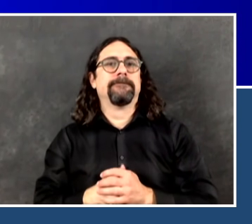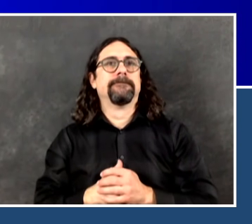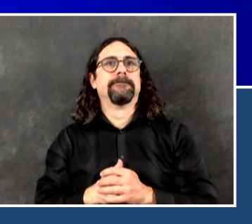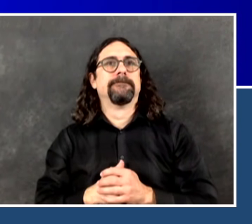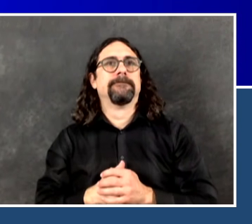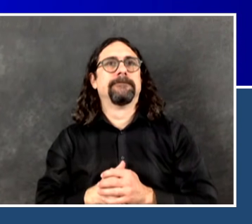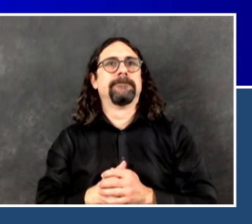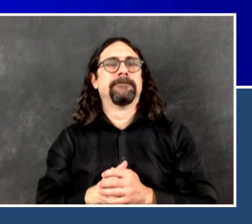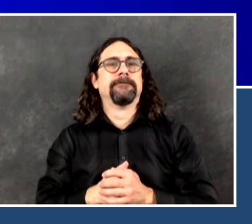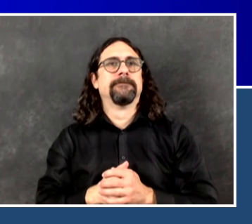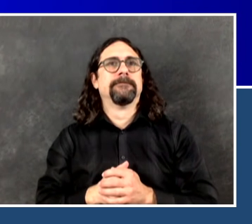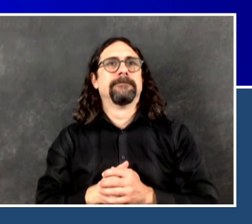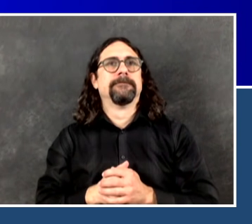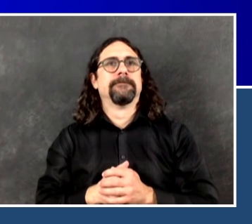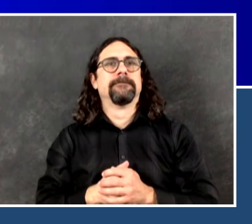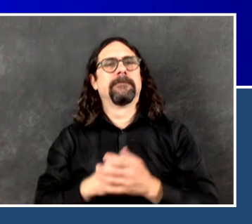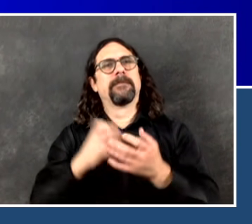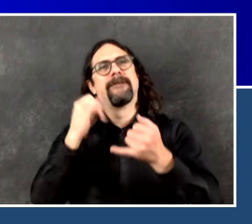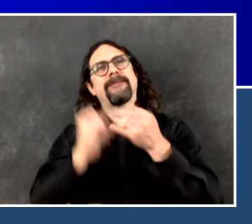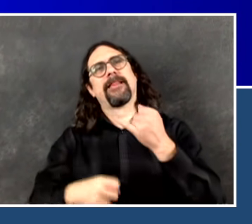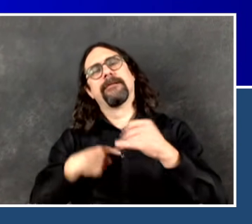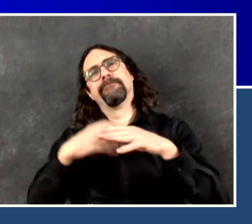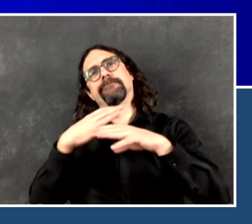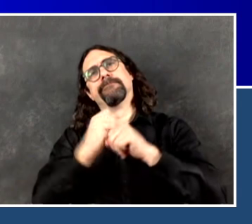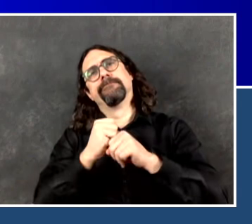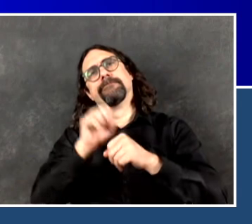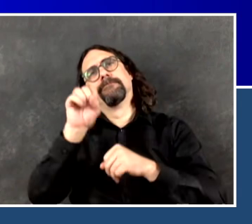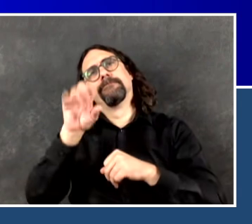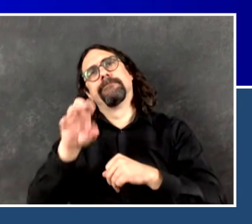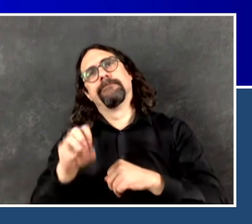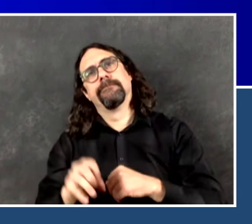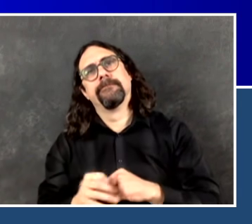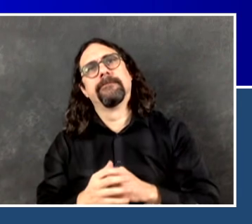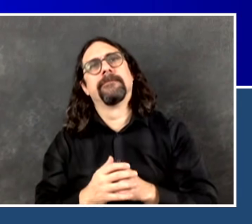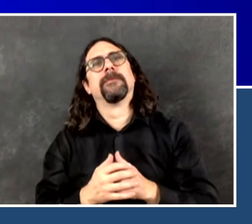FINALLY, WE NEED TO LOOKT A THE BIGGER CHANGES AND TALKED ABOUT WHAT IT'S GOING